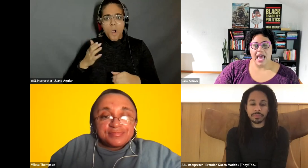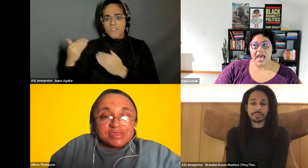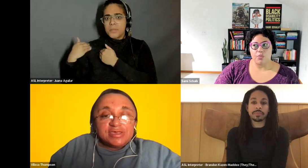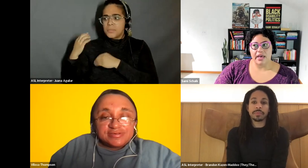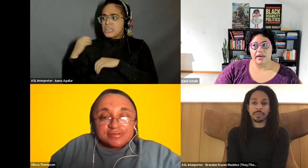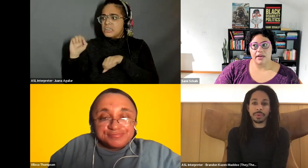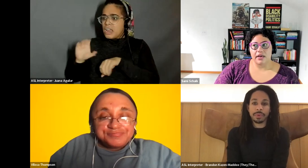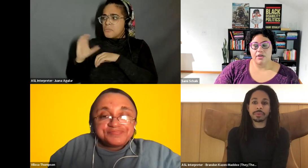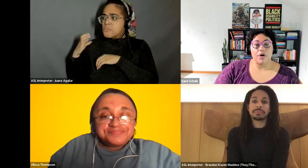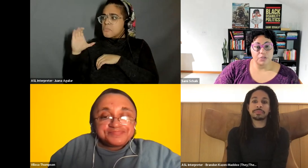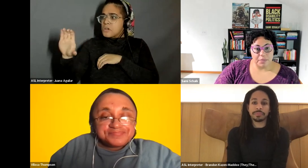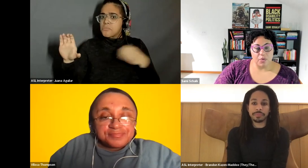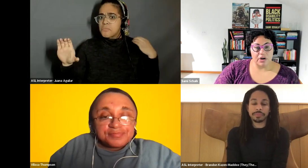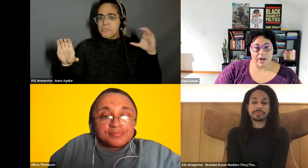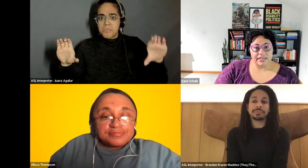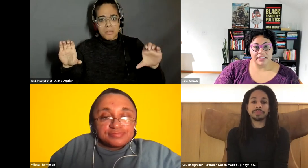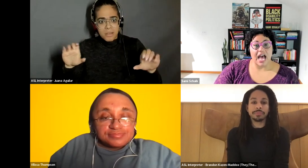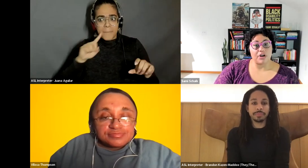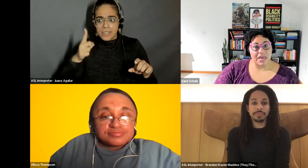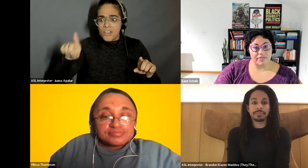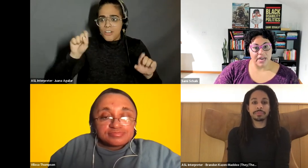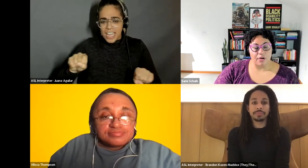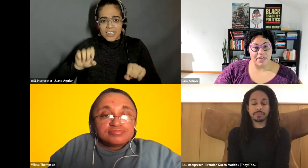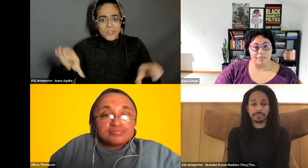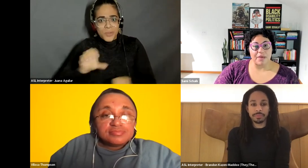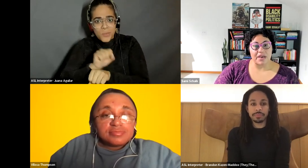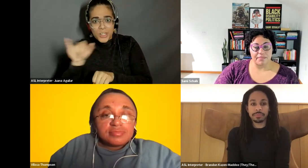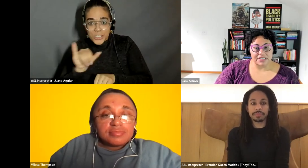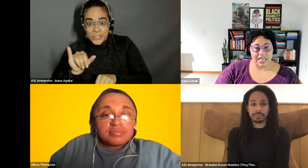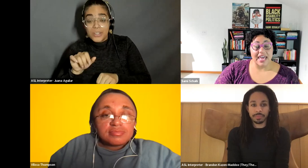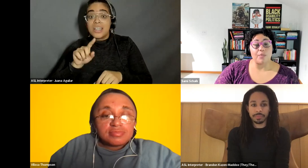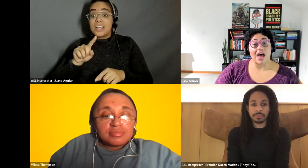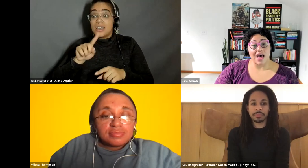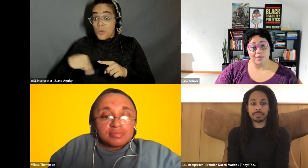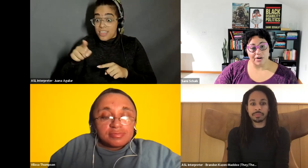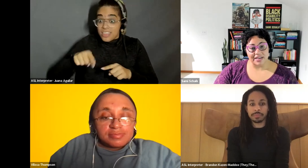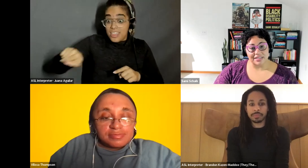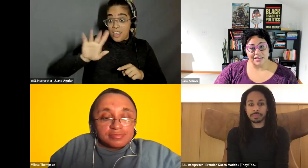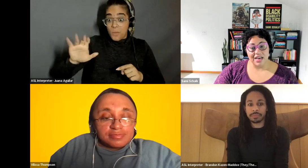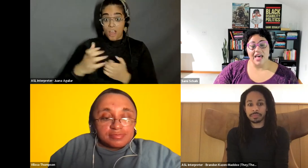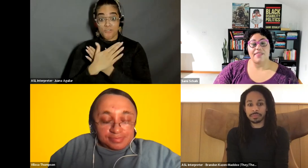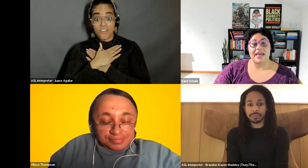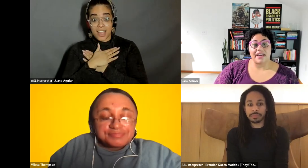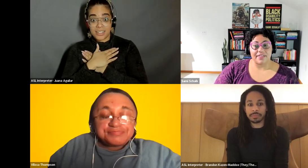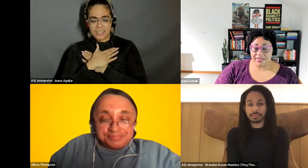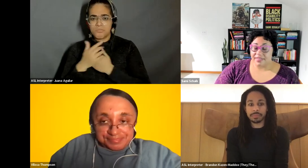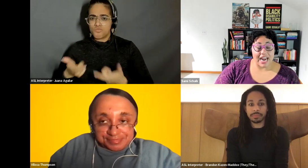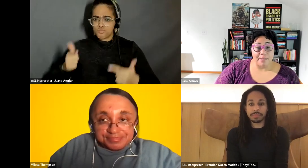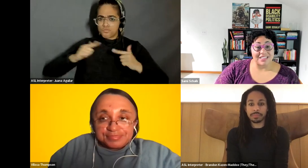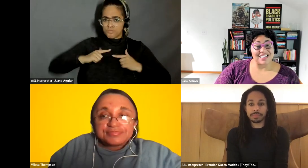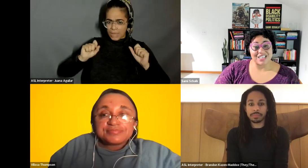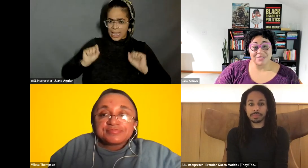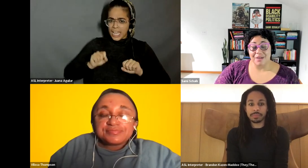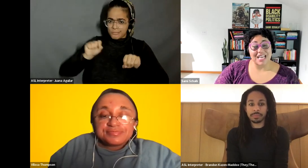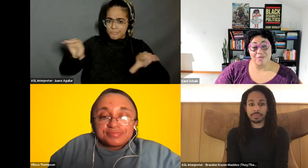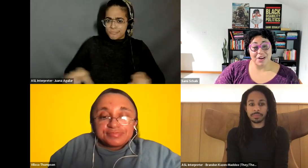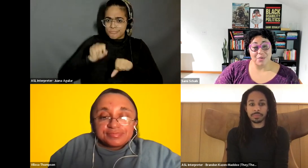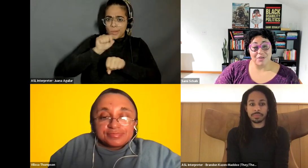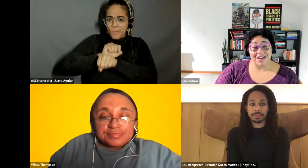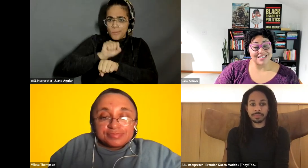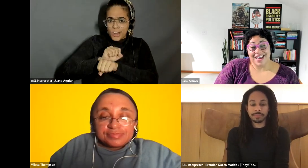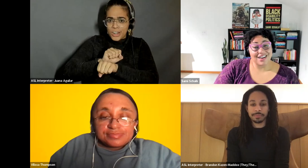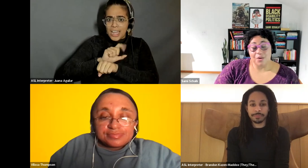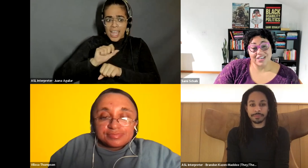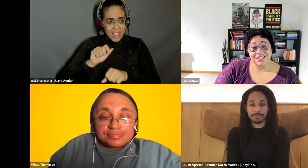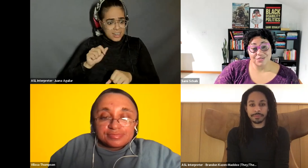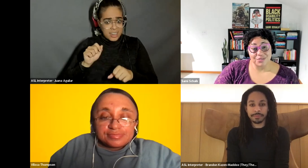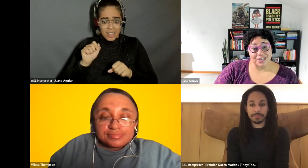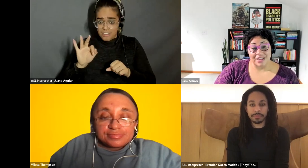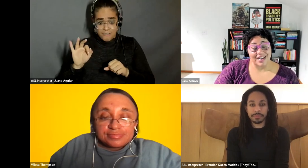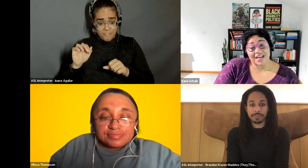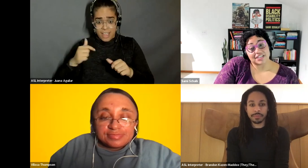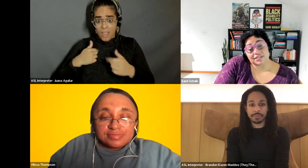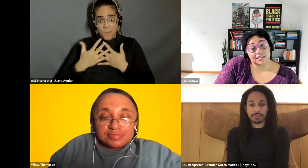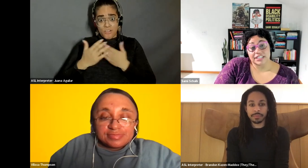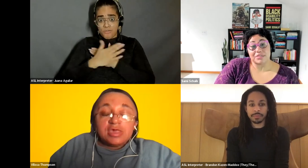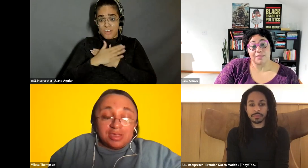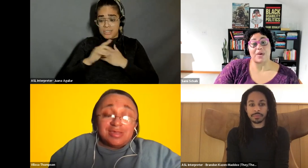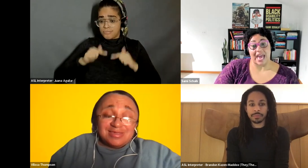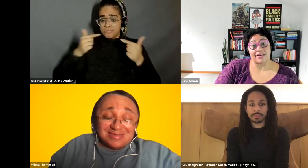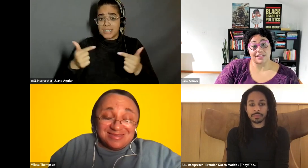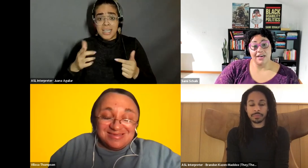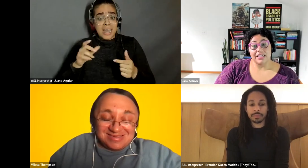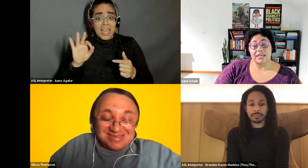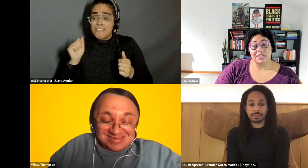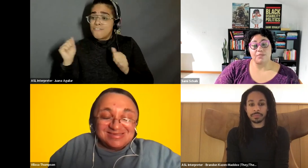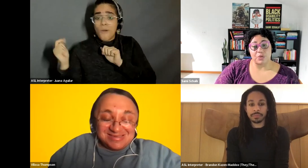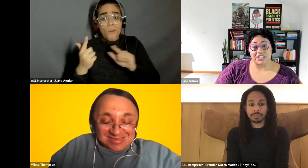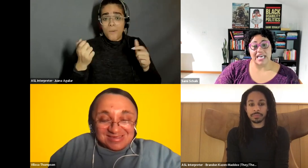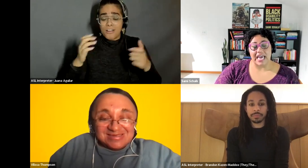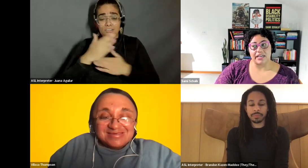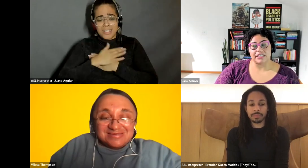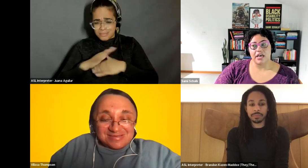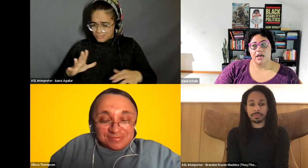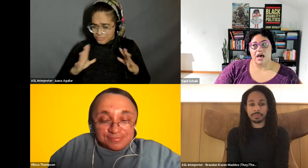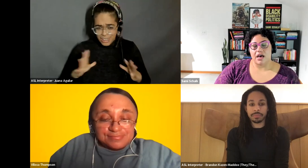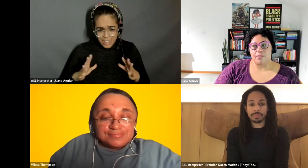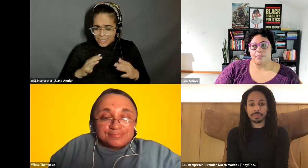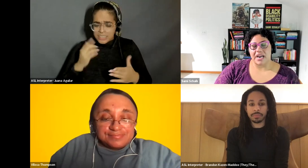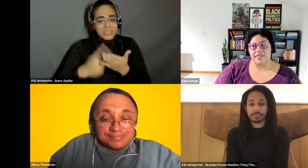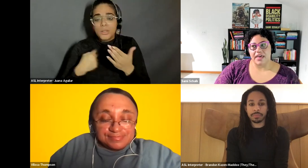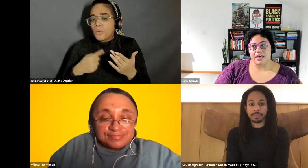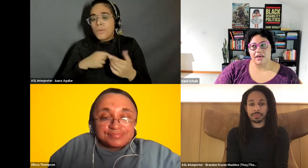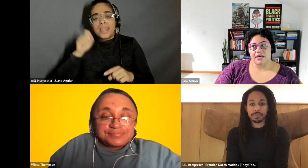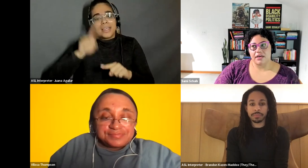Sami Schalk: and when those people want to rest I want to be able to help them and pick up the slack. And when I want to rest, then that happens, and sometimes everybody want to rest, and we just don't do something, and that's sometimes we can't. Sometimes we just can't. But I think